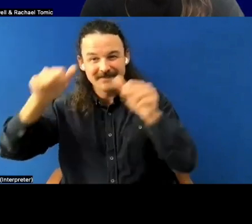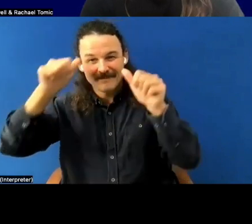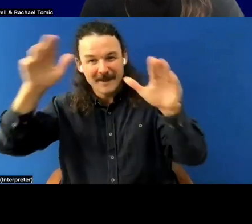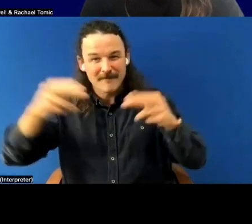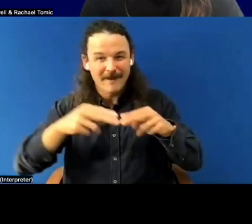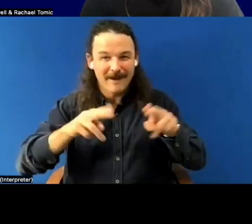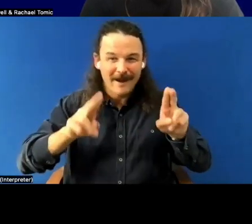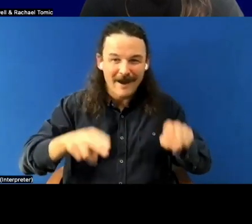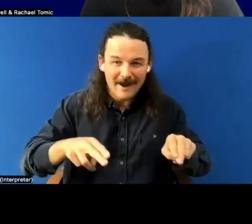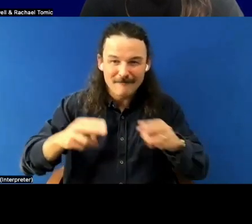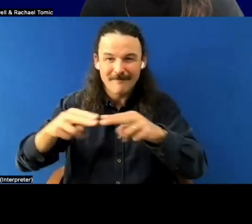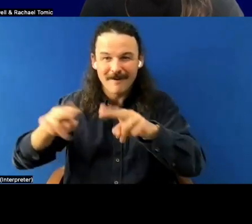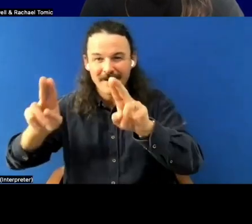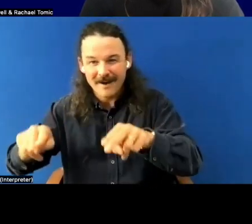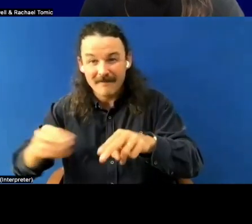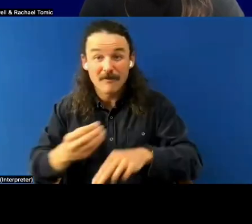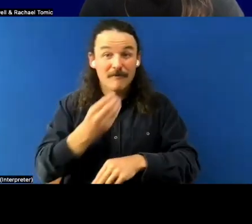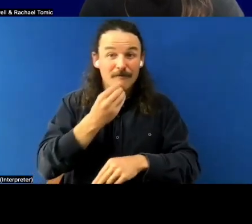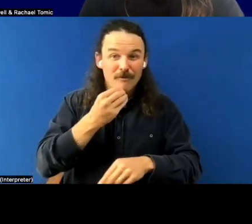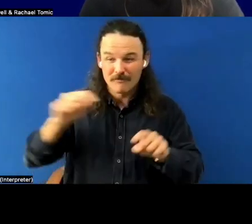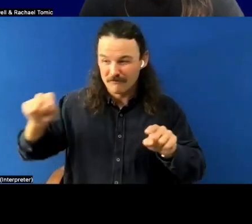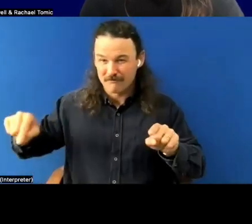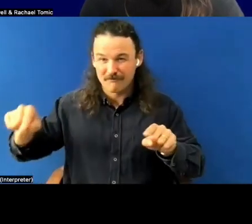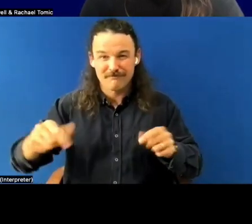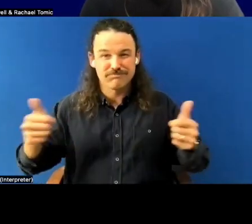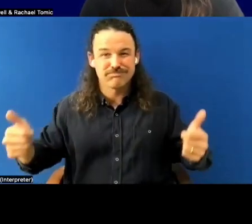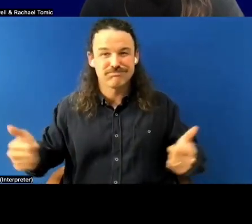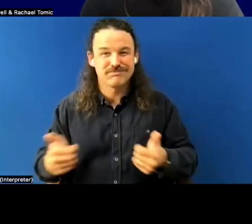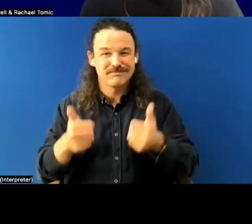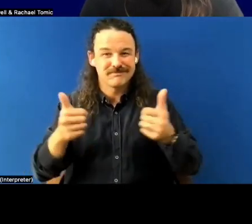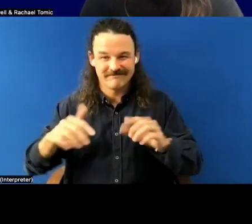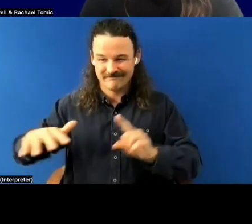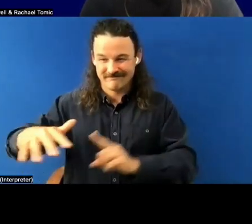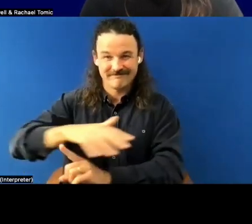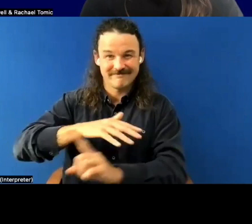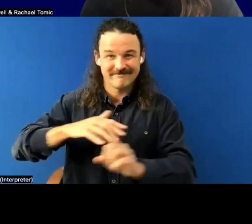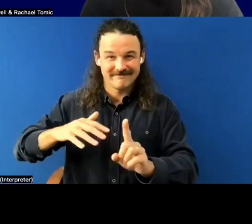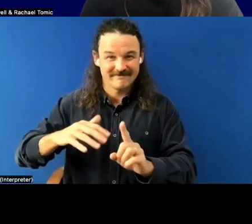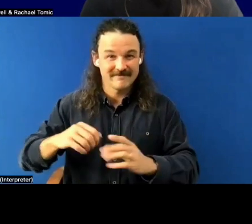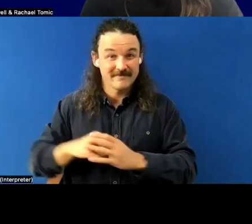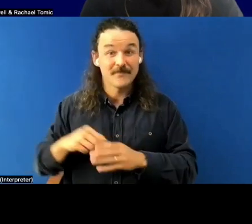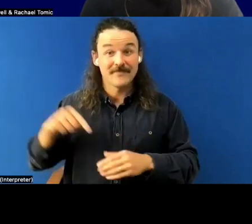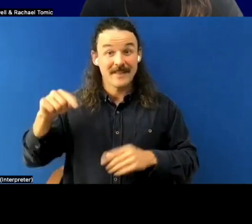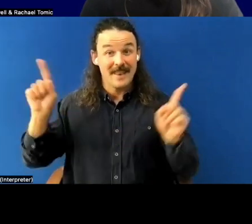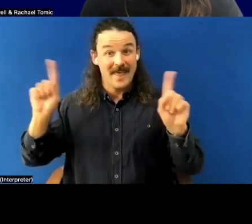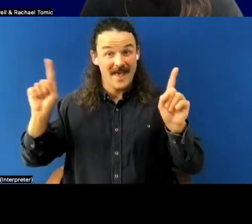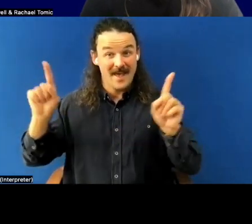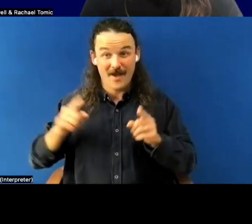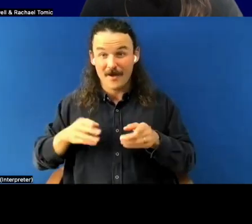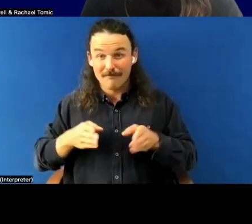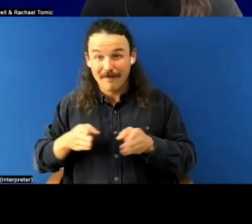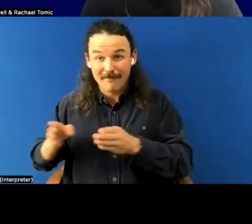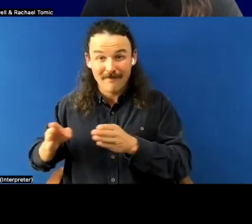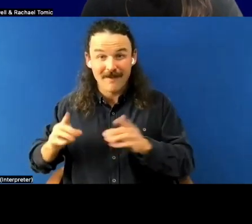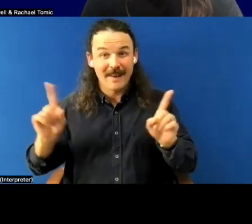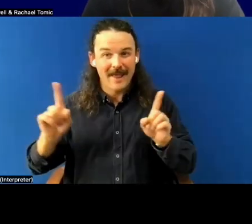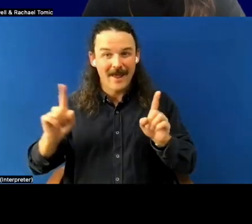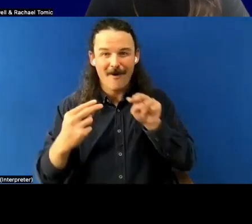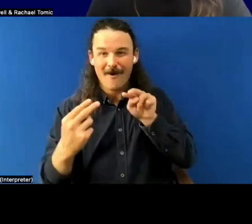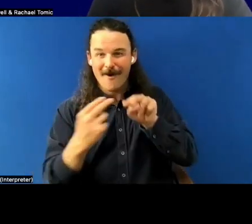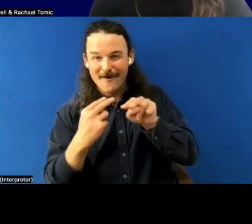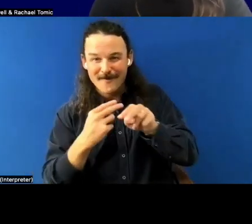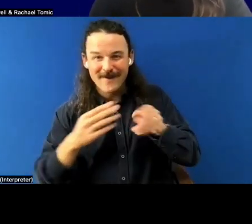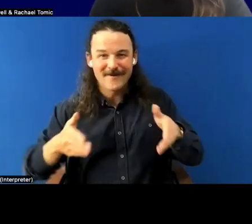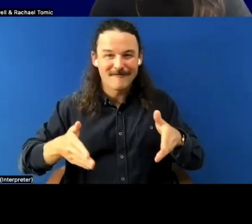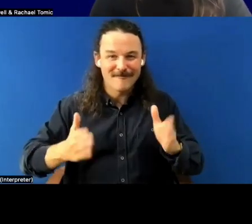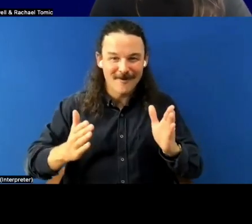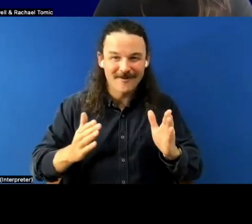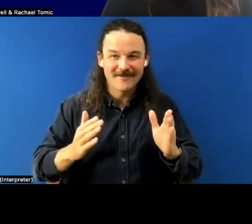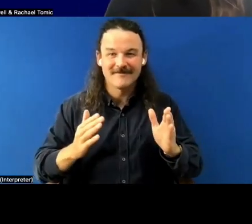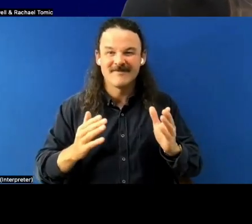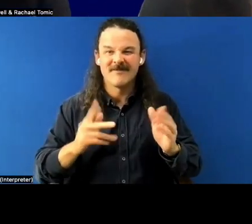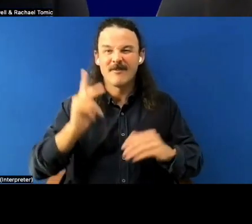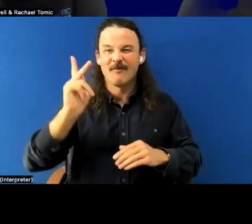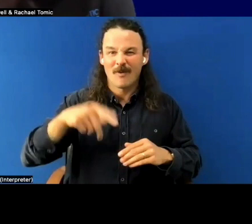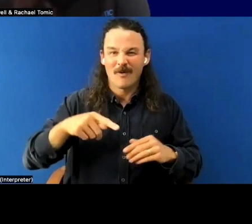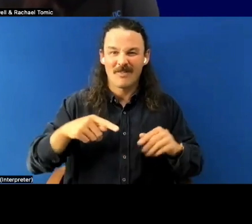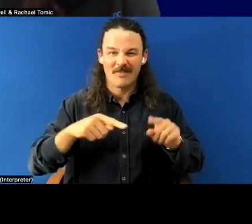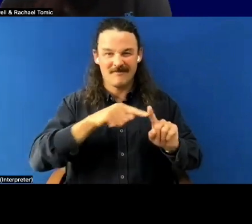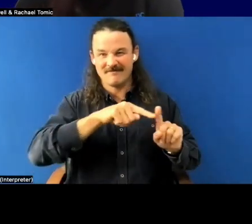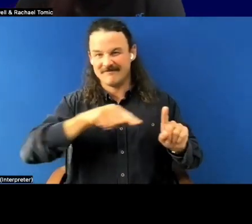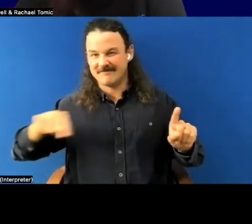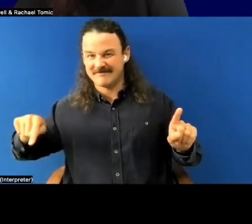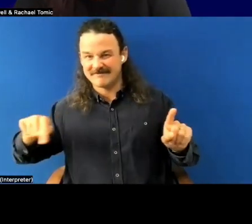could be collected. Nowadays these bidi are major roads or highways that connect Perth.